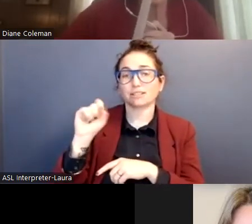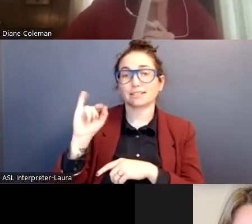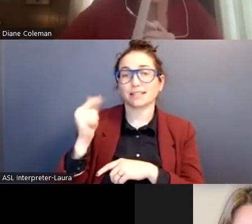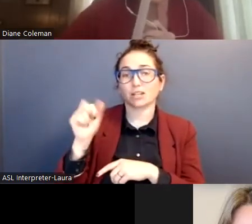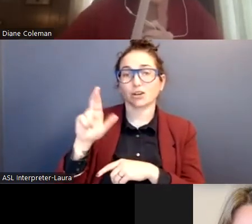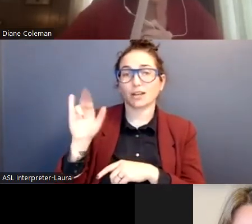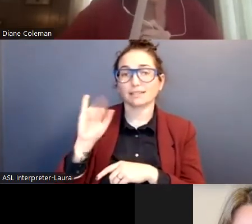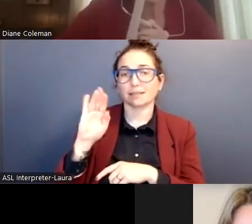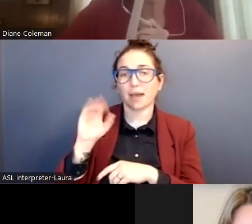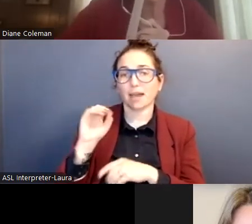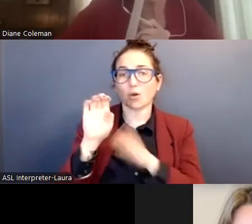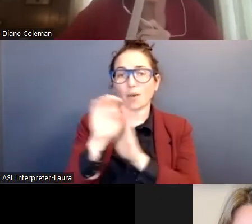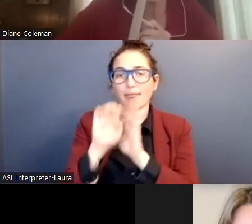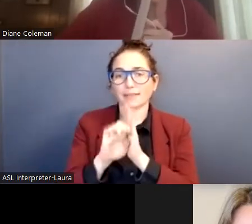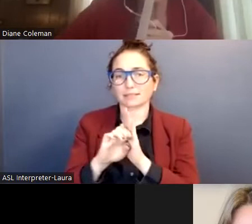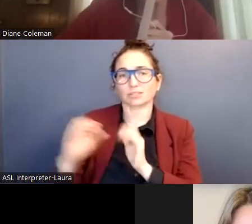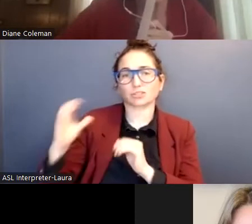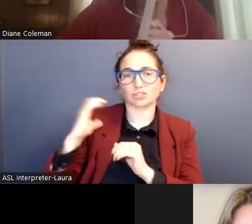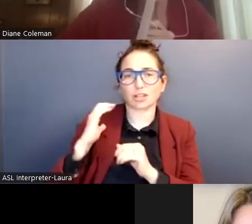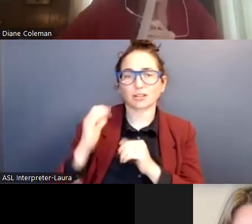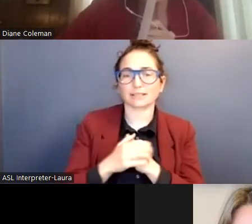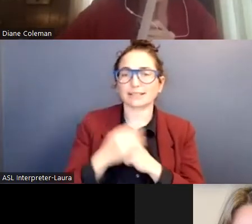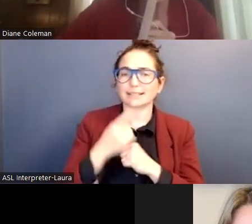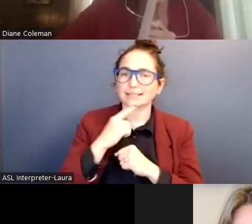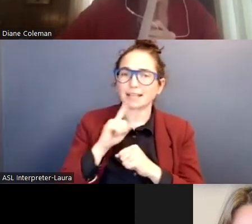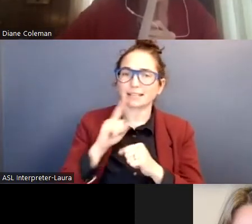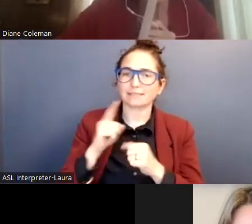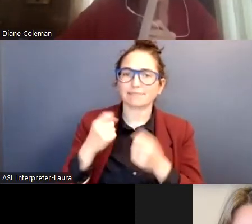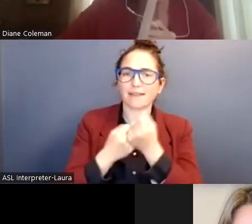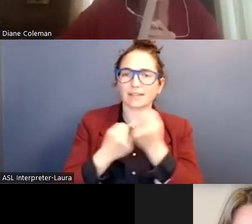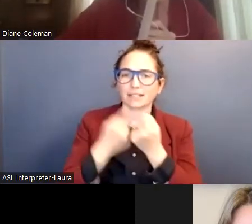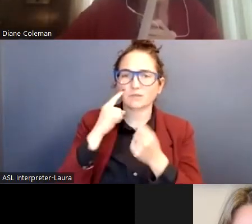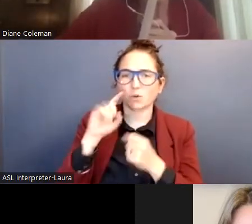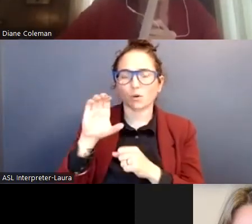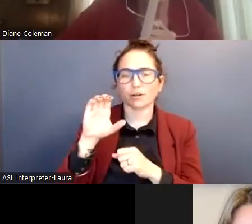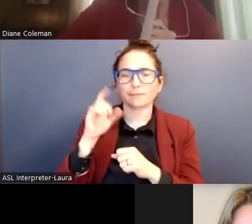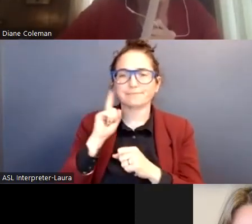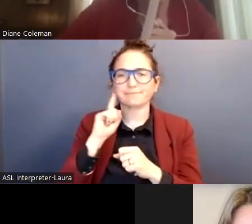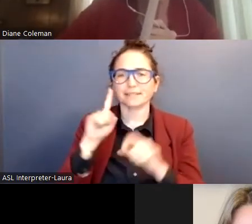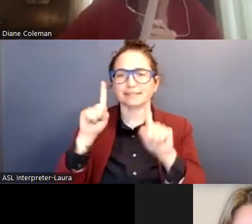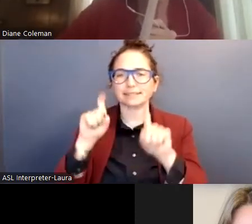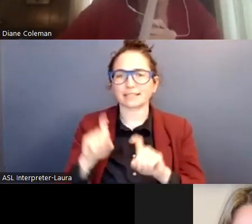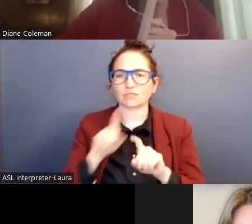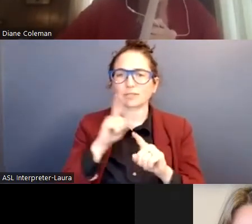cognitive test for personhood, that the civil rights protections that go with it. Let